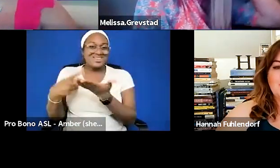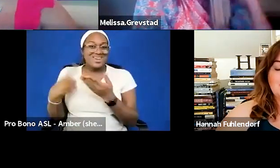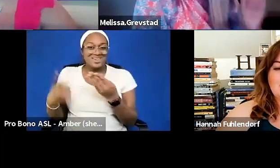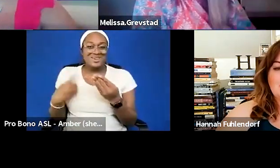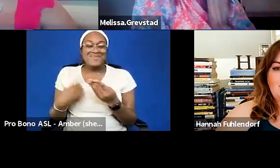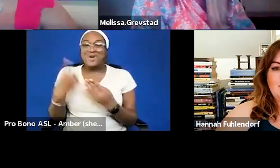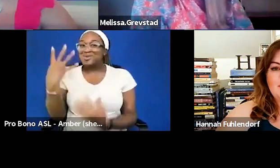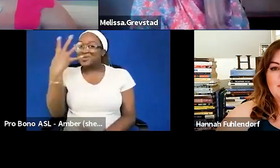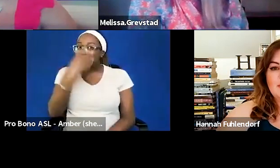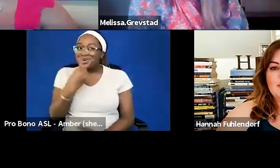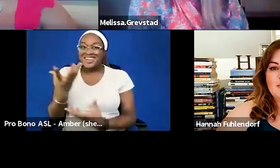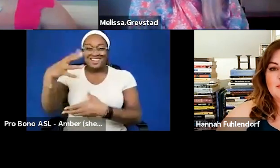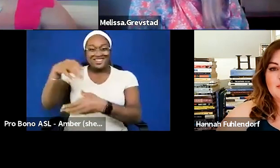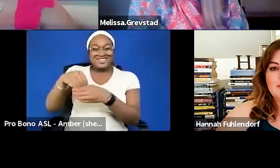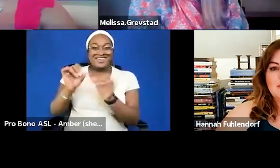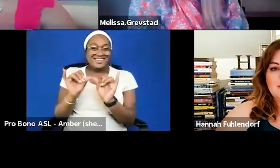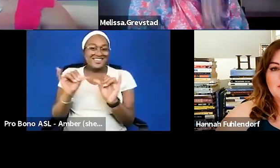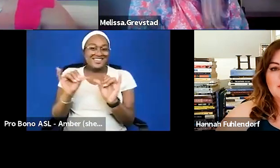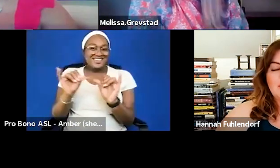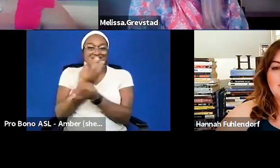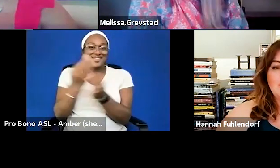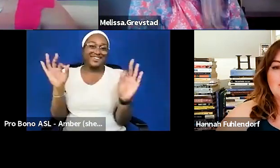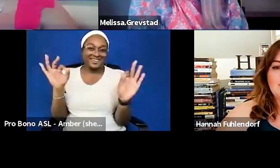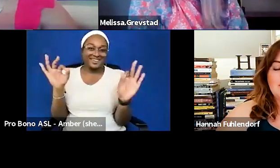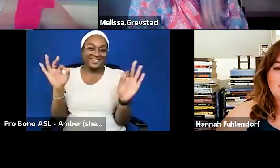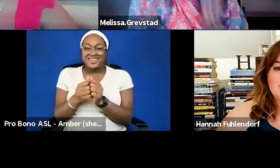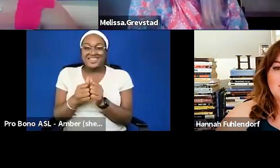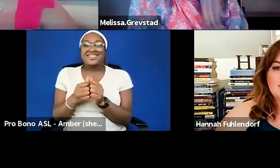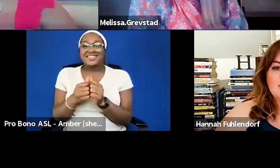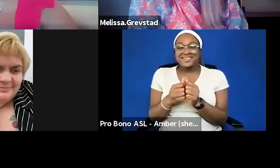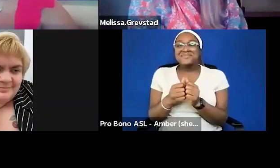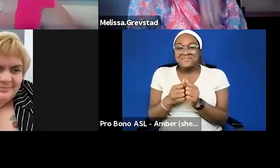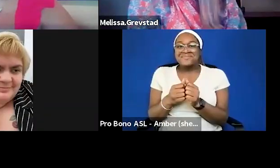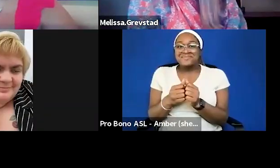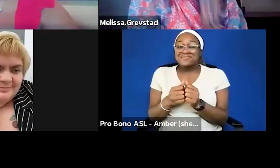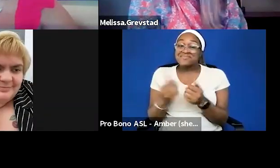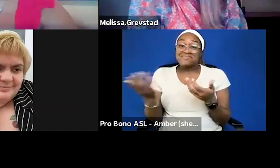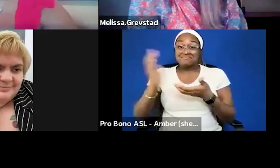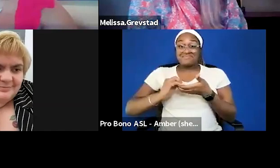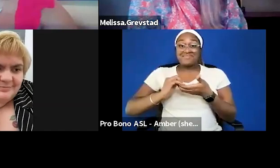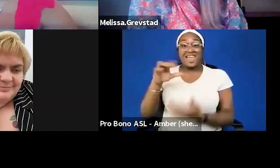inclusion and size freedom with our our partners at Dove.